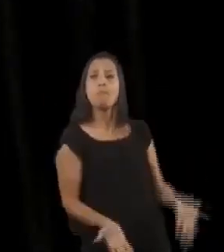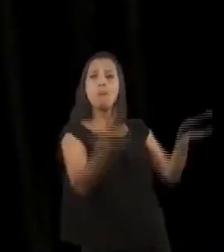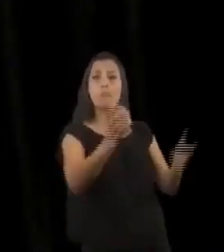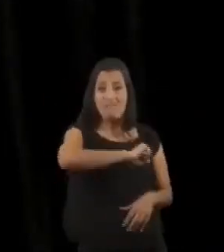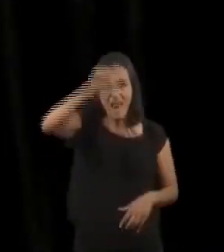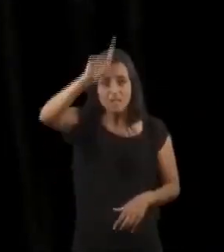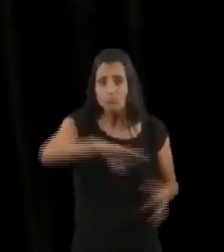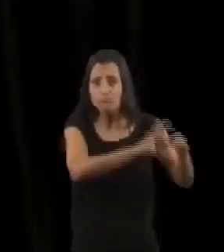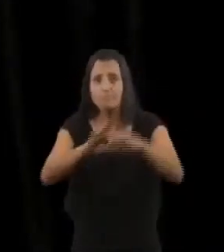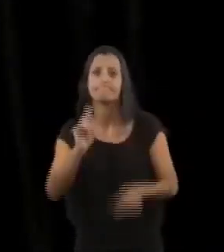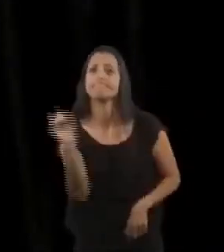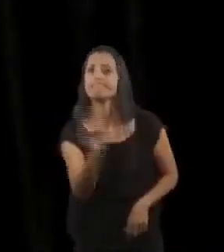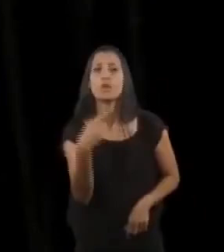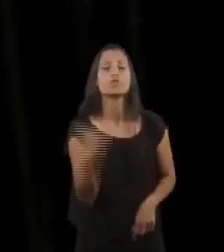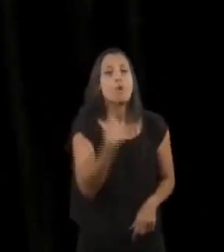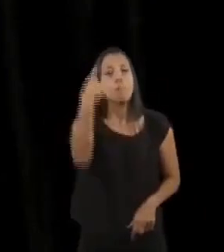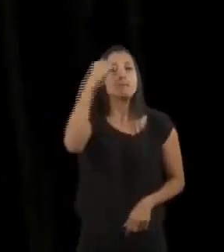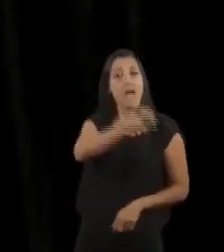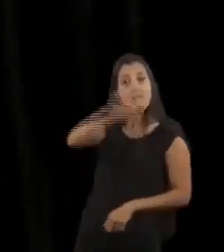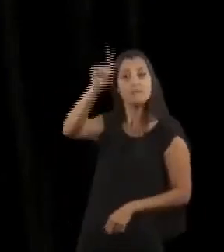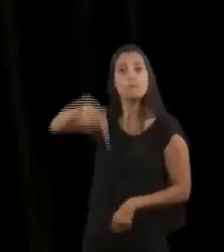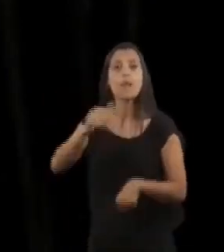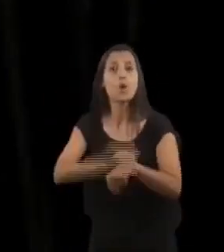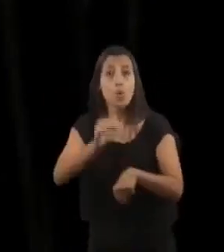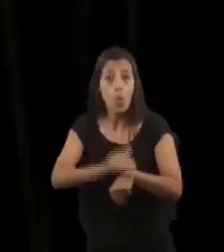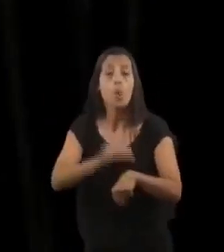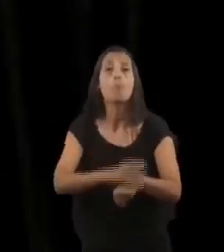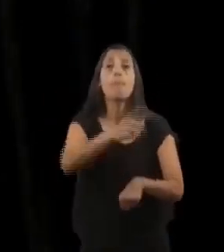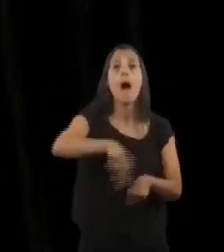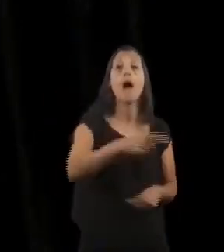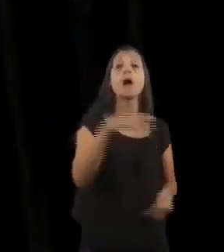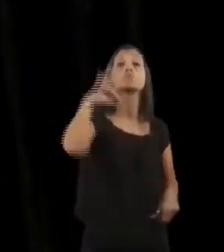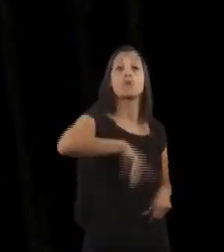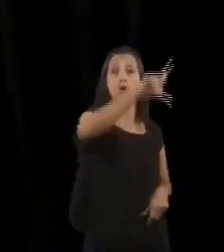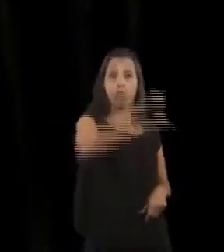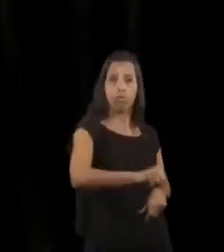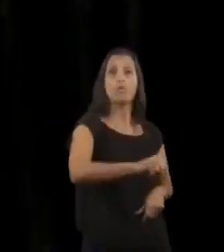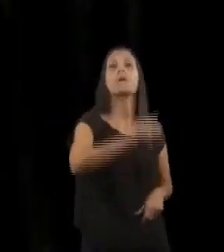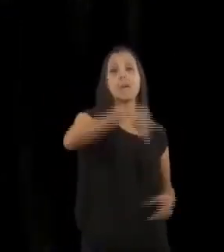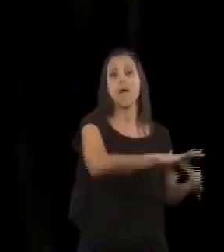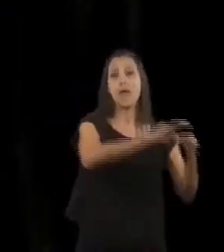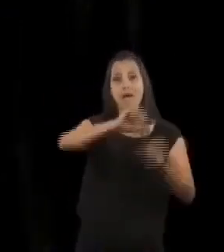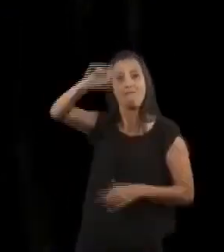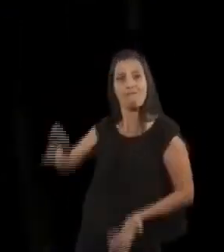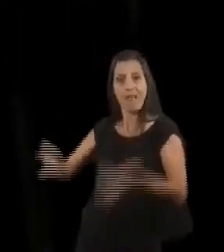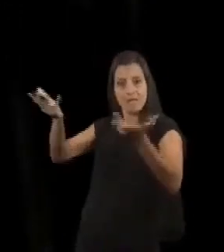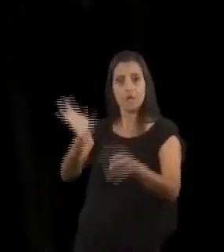purchasing power of money. If I take the first definition, inflation is fought with price